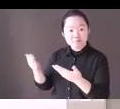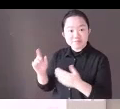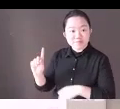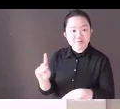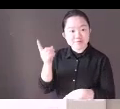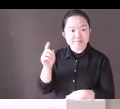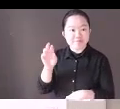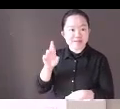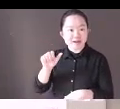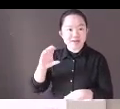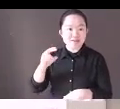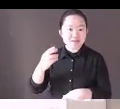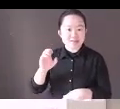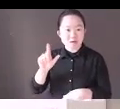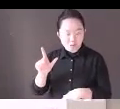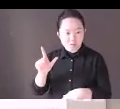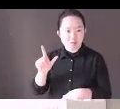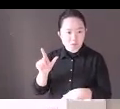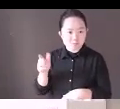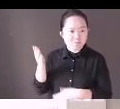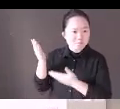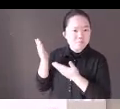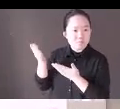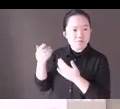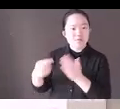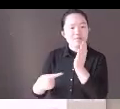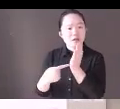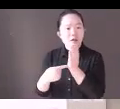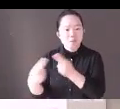be with us today and she's monitoring the chat for any technical issues so please reach out in the